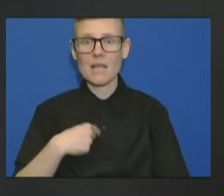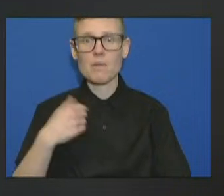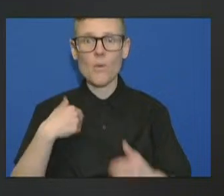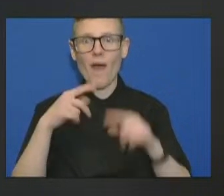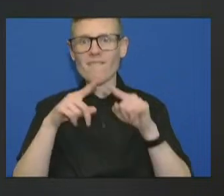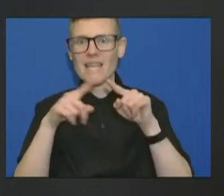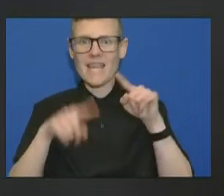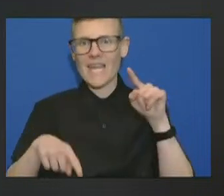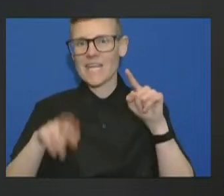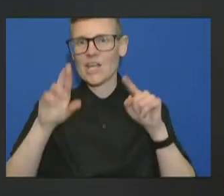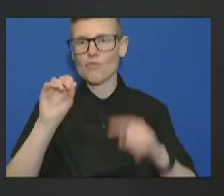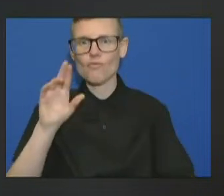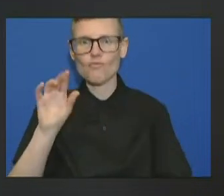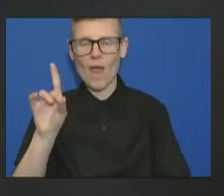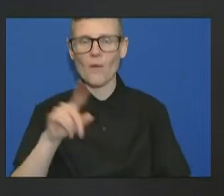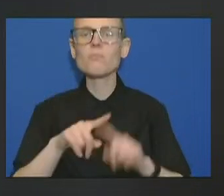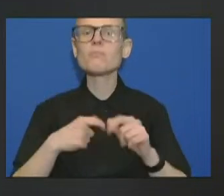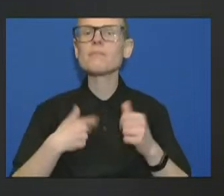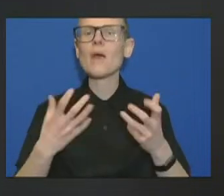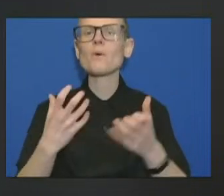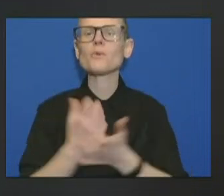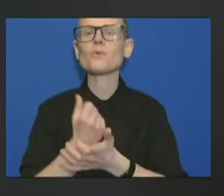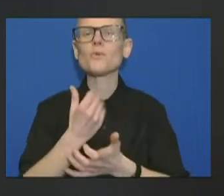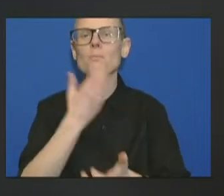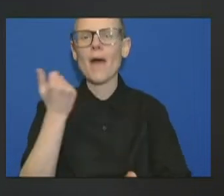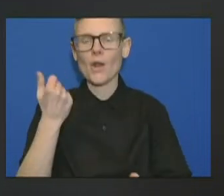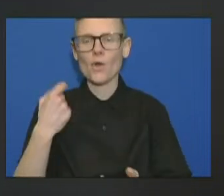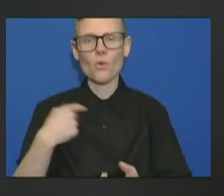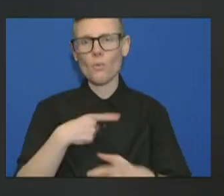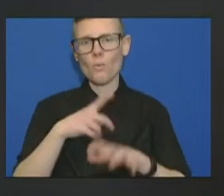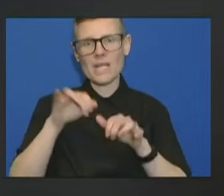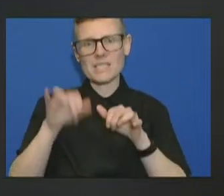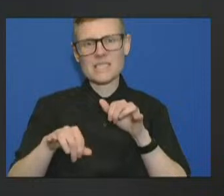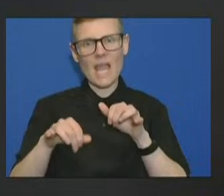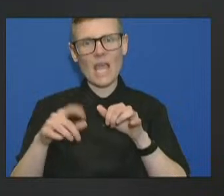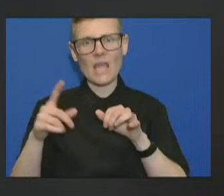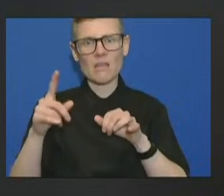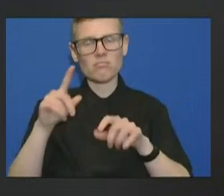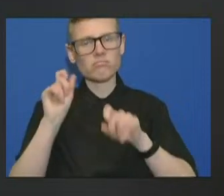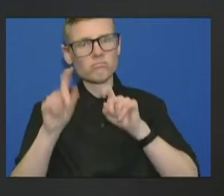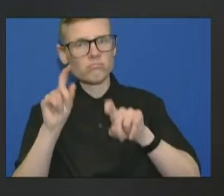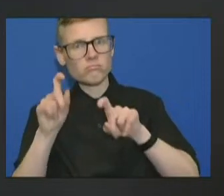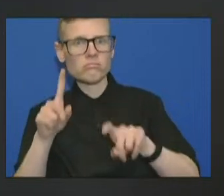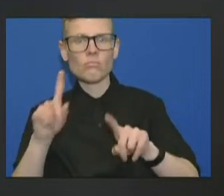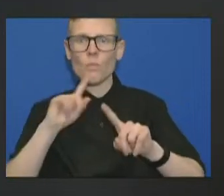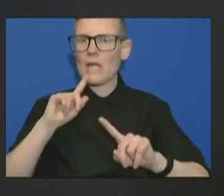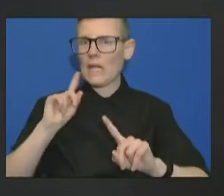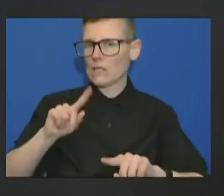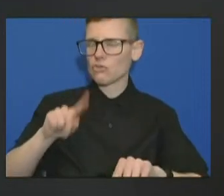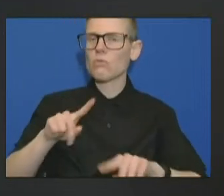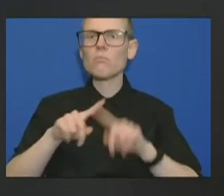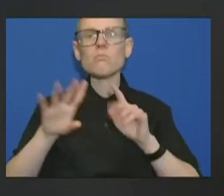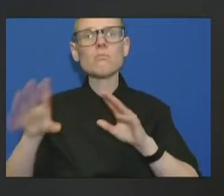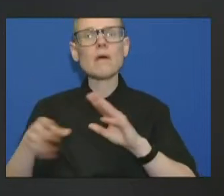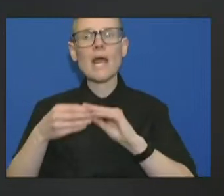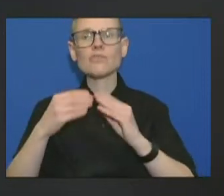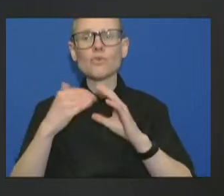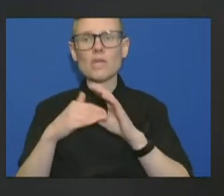more questions. And, and Chris Cram is trying to tell me to do a lightning round, but I want to do better than that. We'll stick